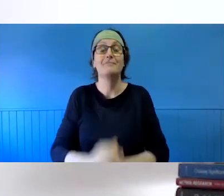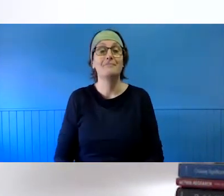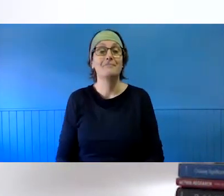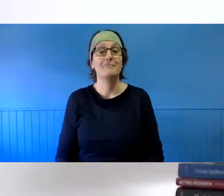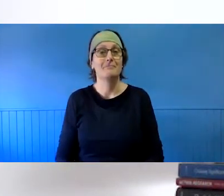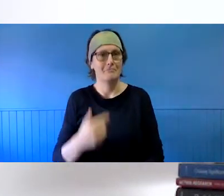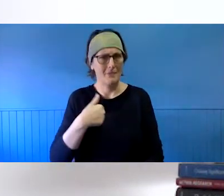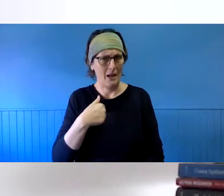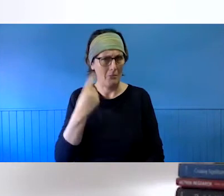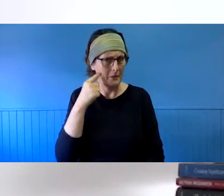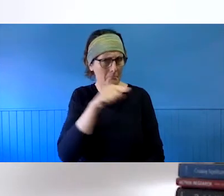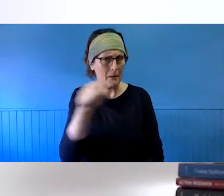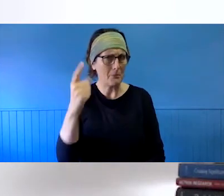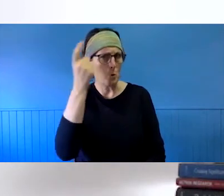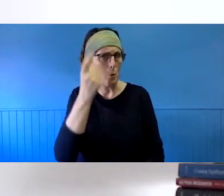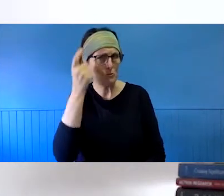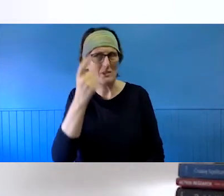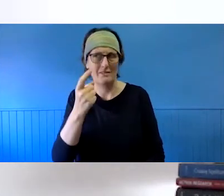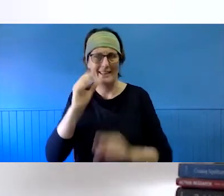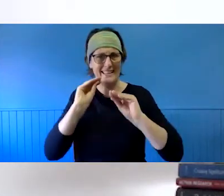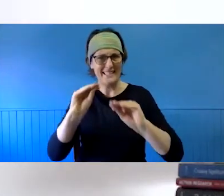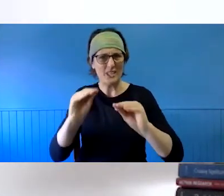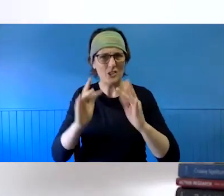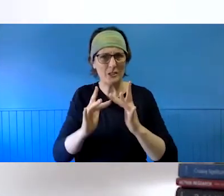is wondering how you're teaching music online, especially as I'm